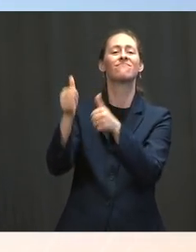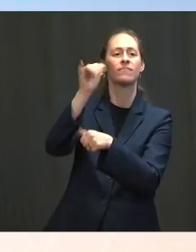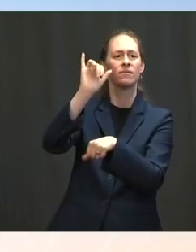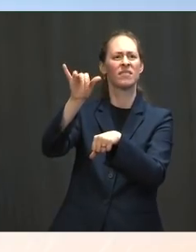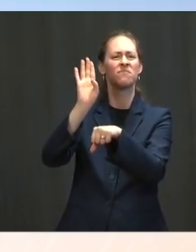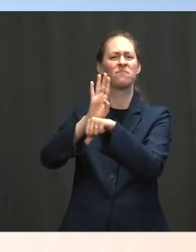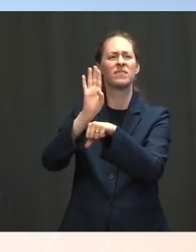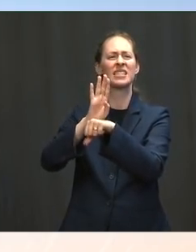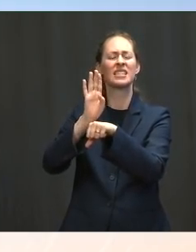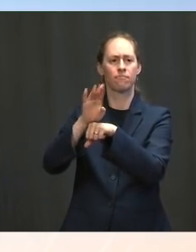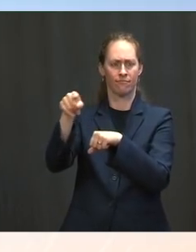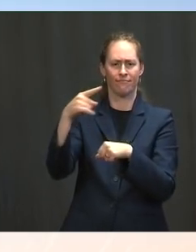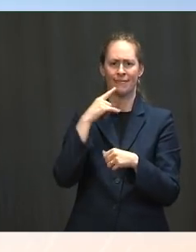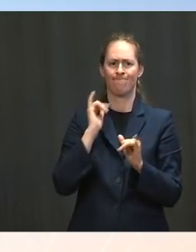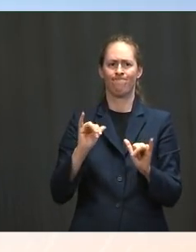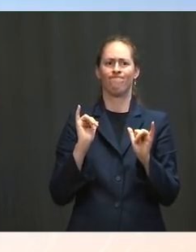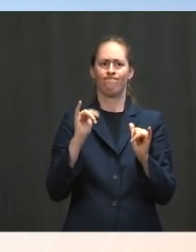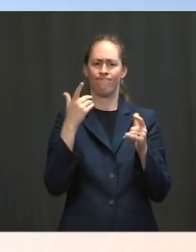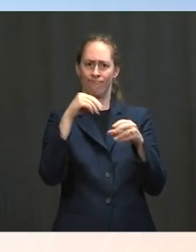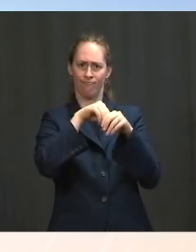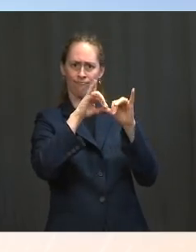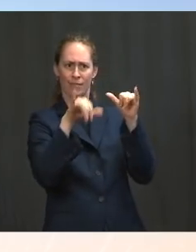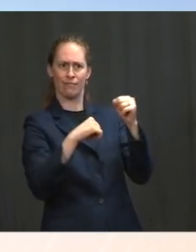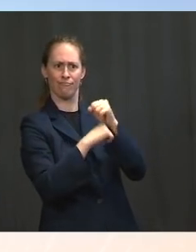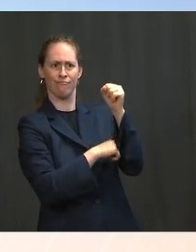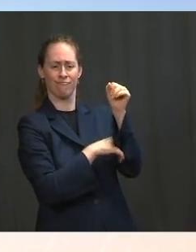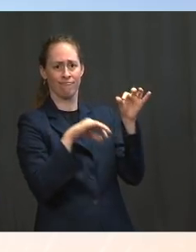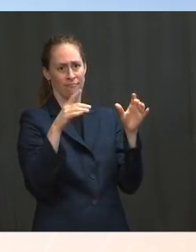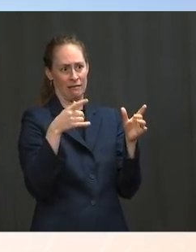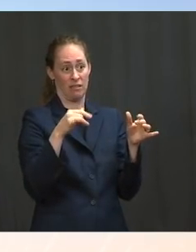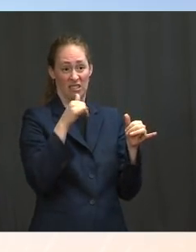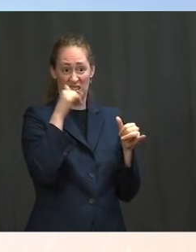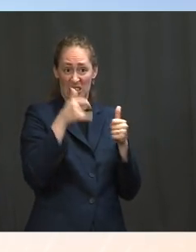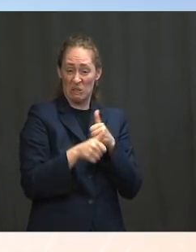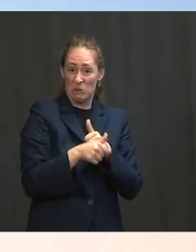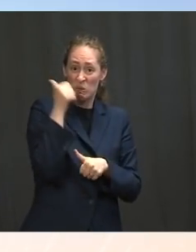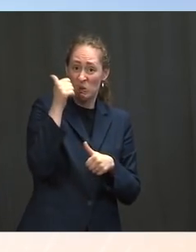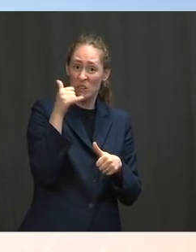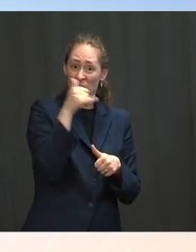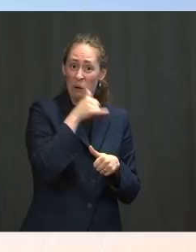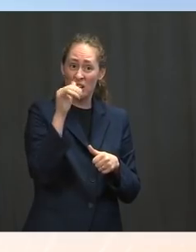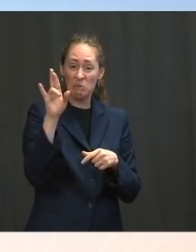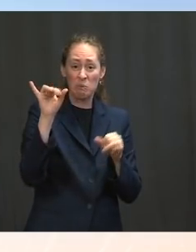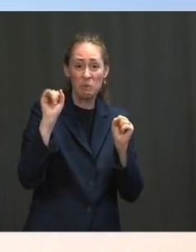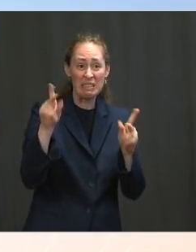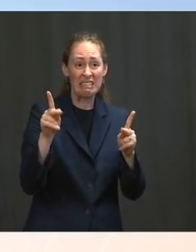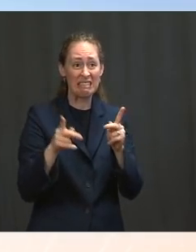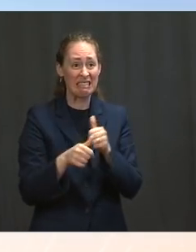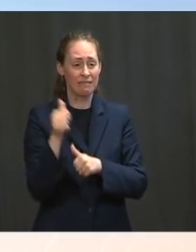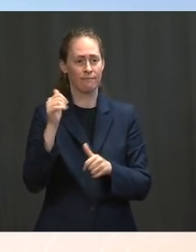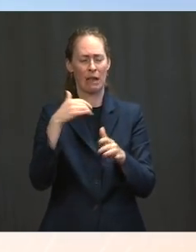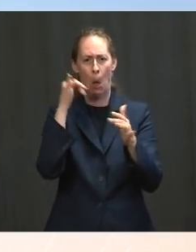Is that -- do you share that assessment? Ms. Psaki: Sure. Well, let me try to take each of your questions, and you can tell me if I missed one.